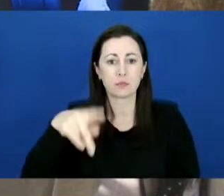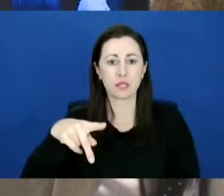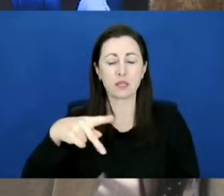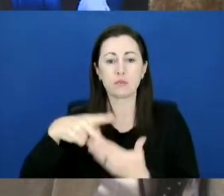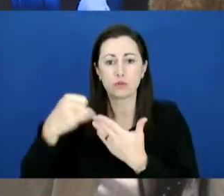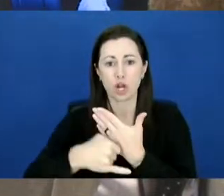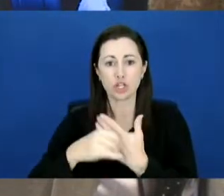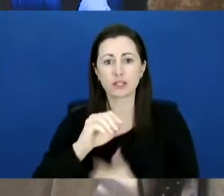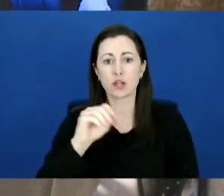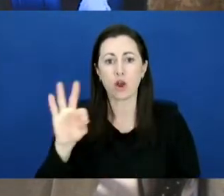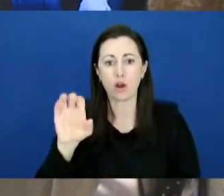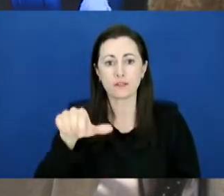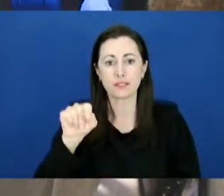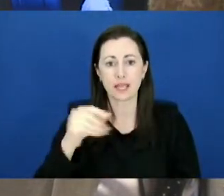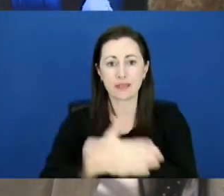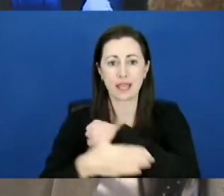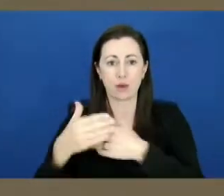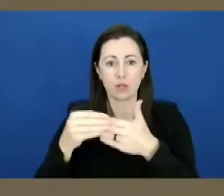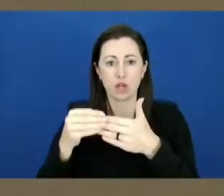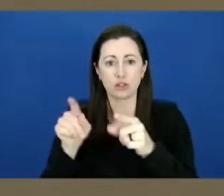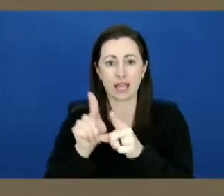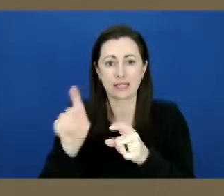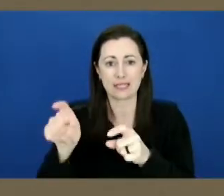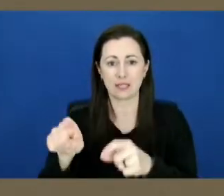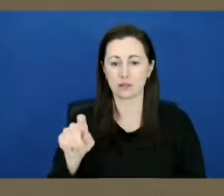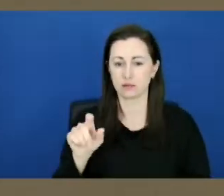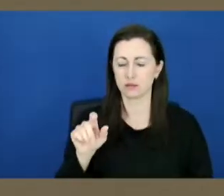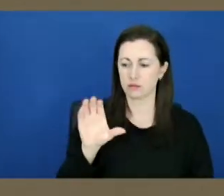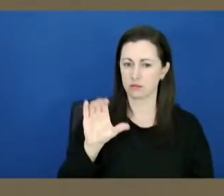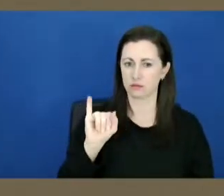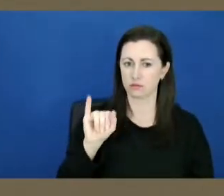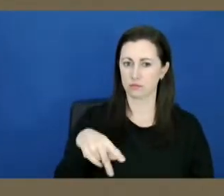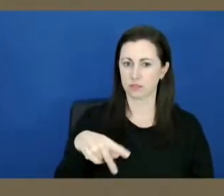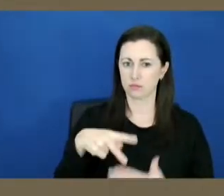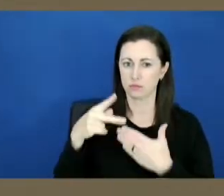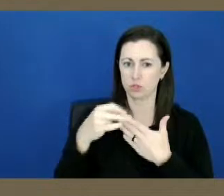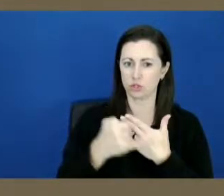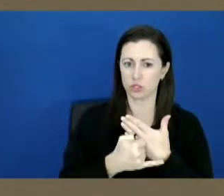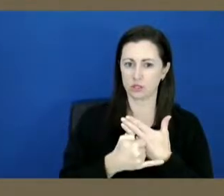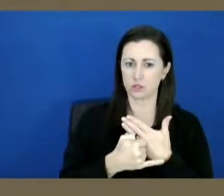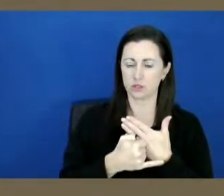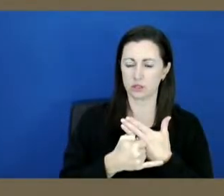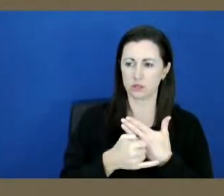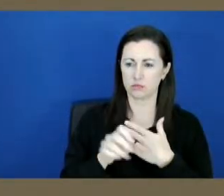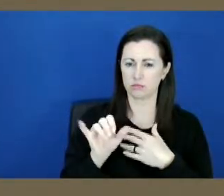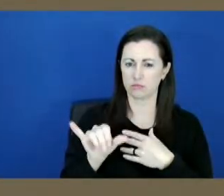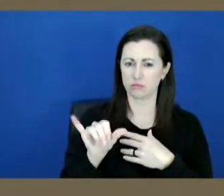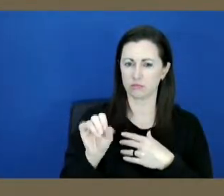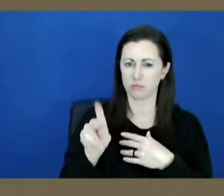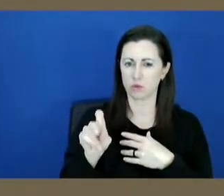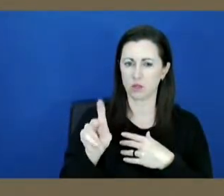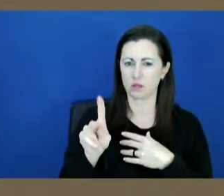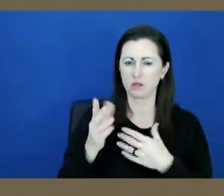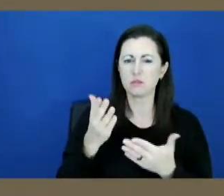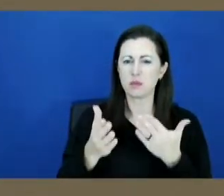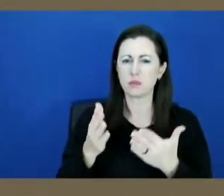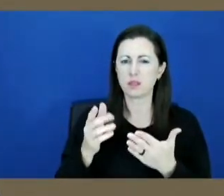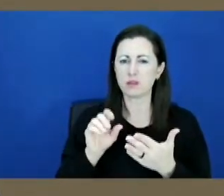ANTICIPATED 26 OVERTIME FOR CIP PROJECTS AND OFF SITE DOLLARS AS